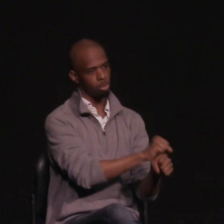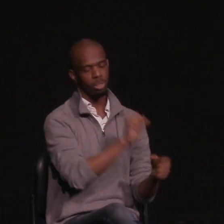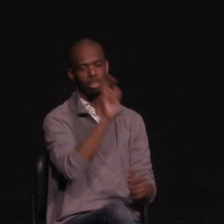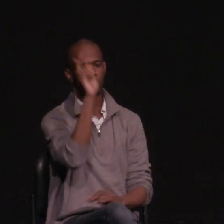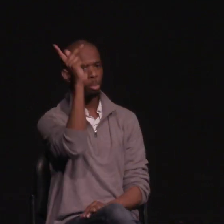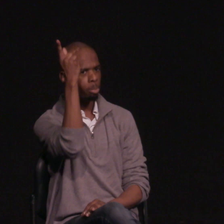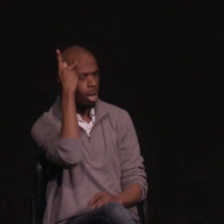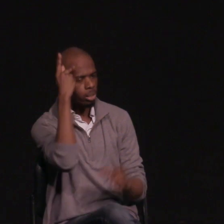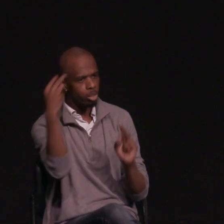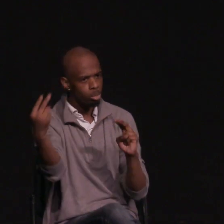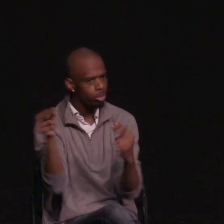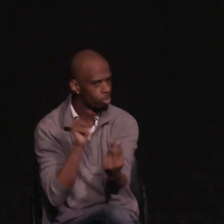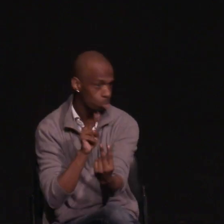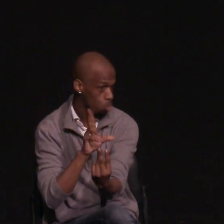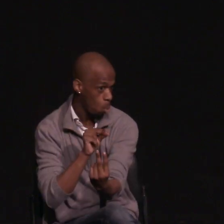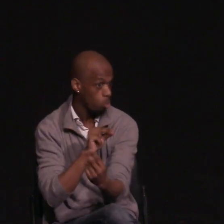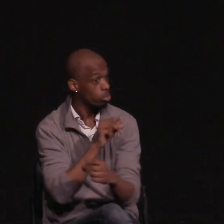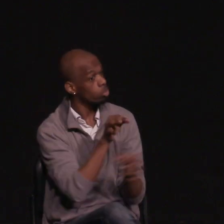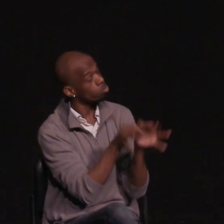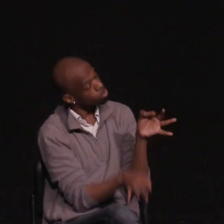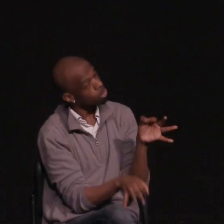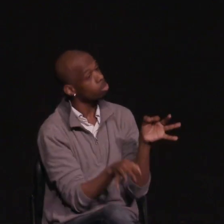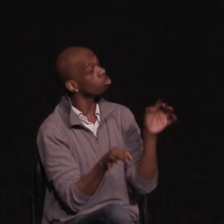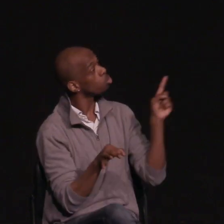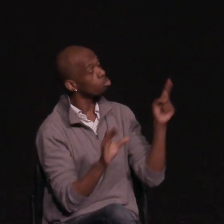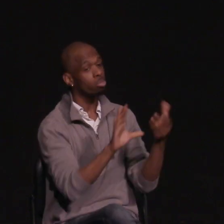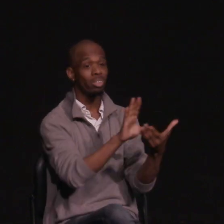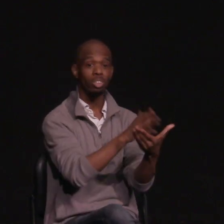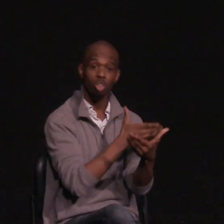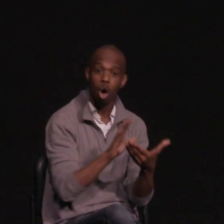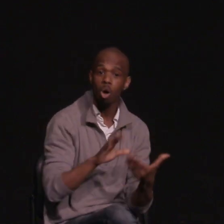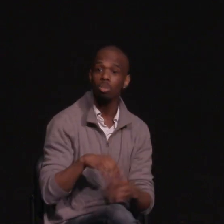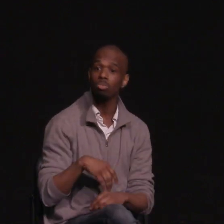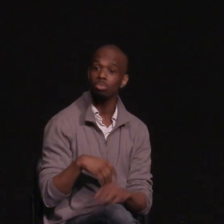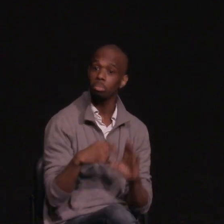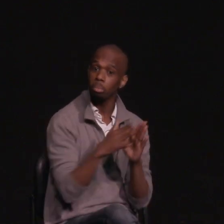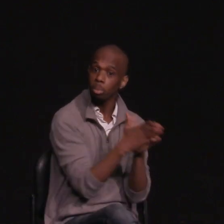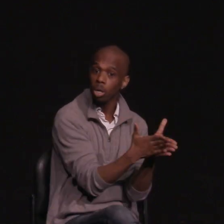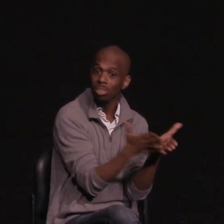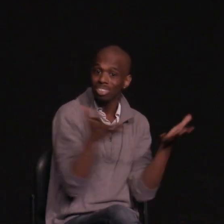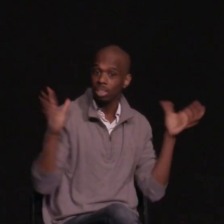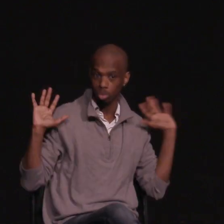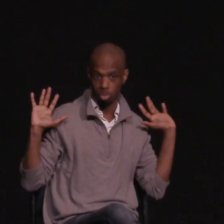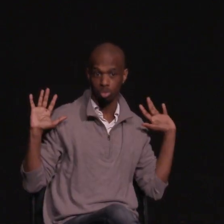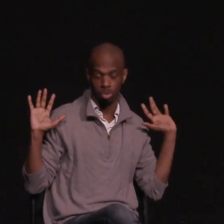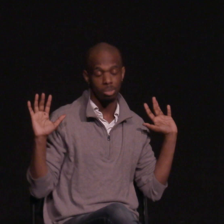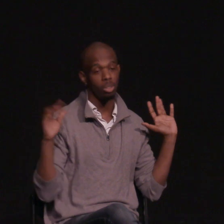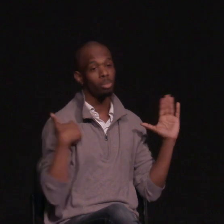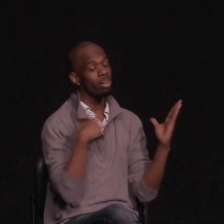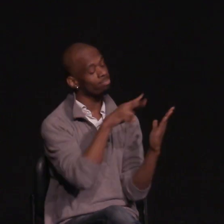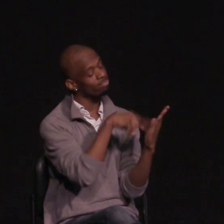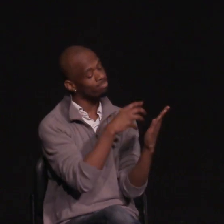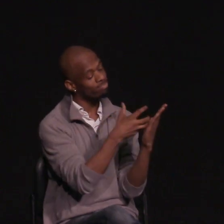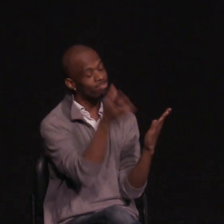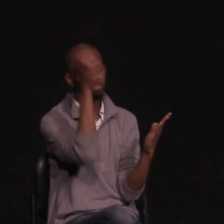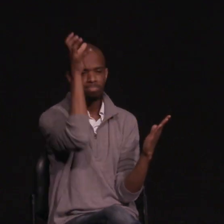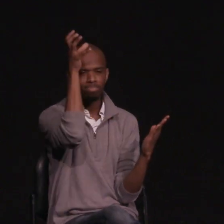It was a song and a novel. When I ruminate on the impact that Upton Sinclair, a journalist and creative writer,